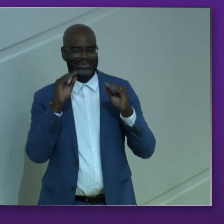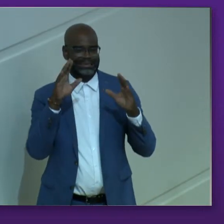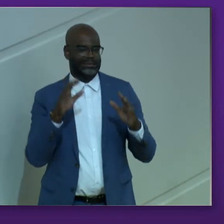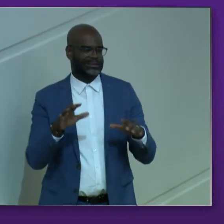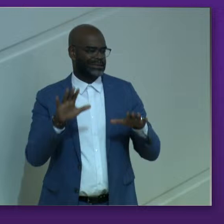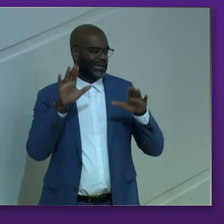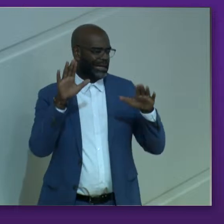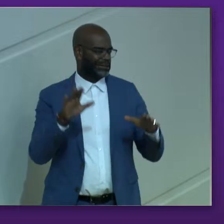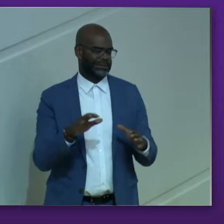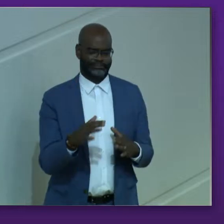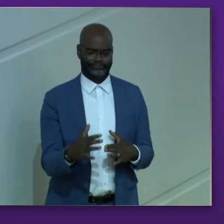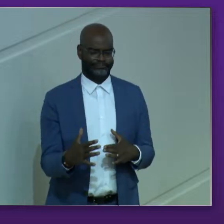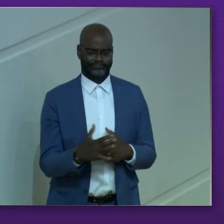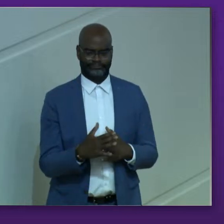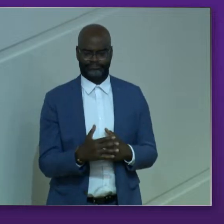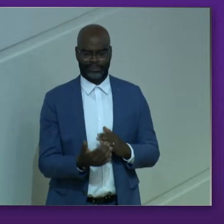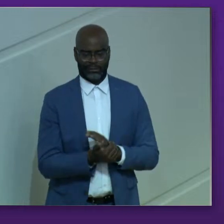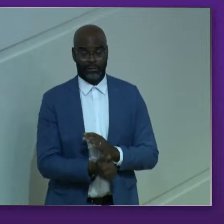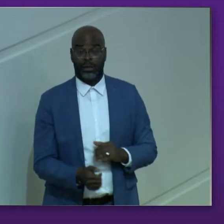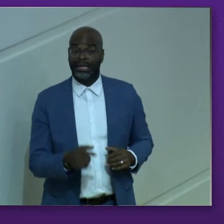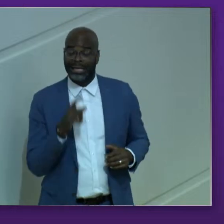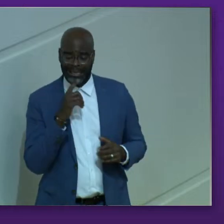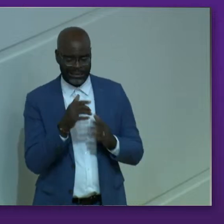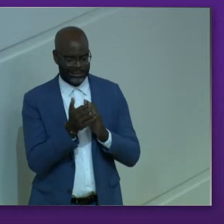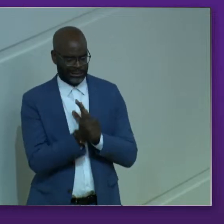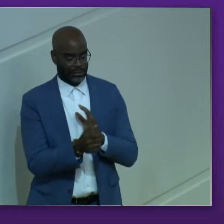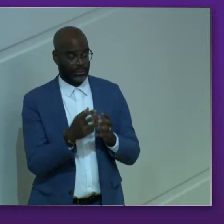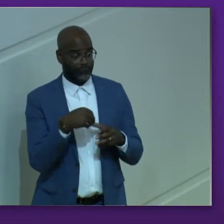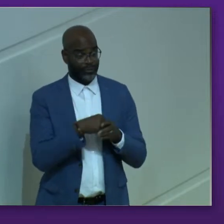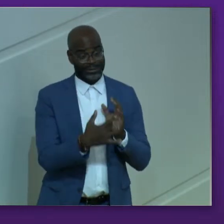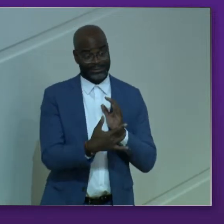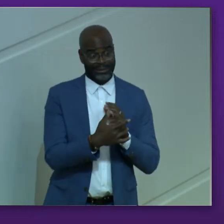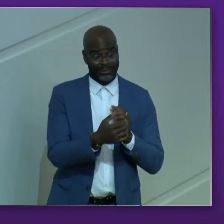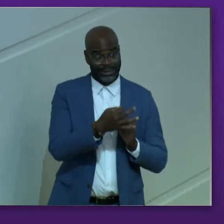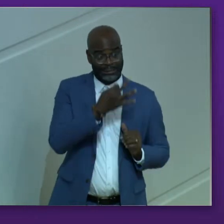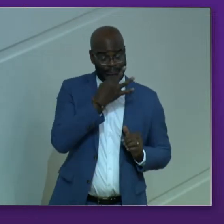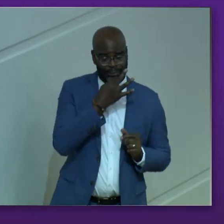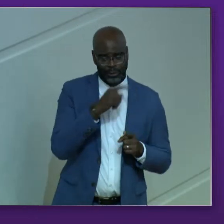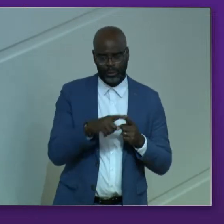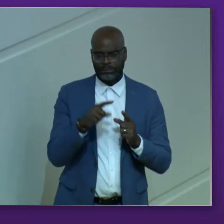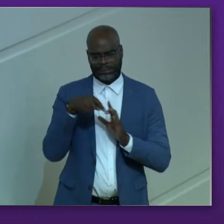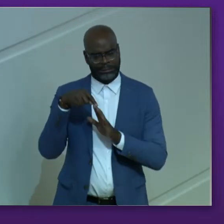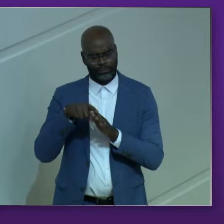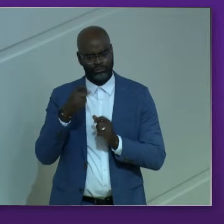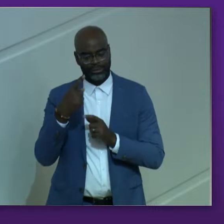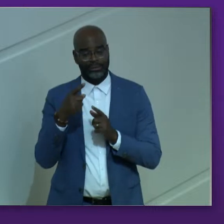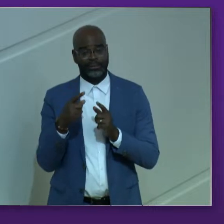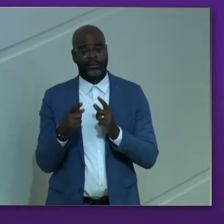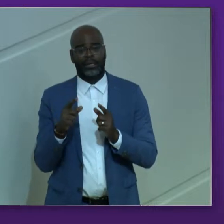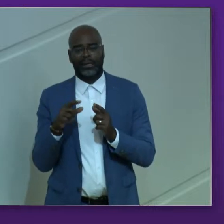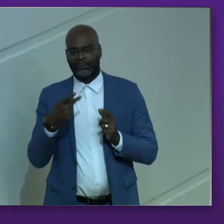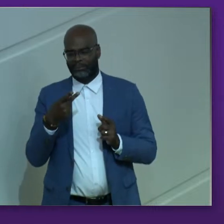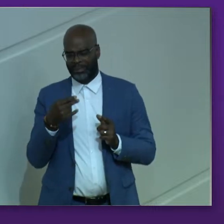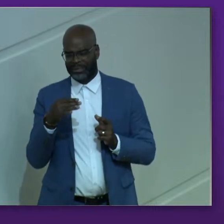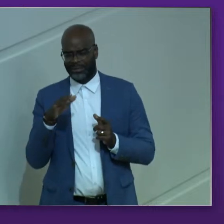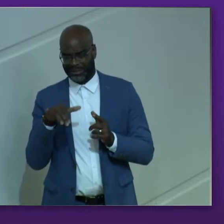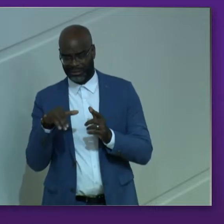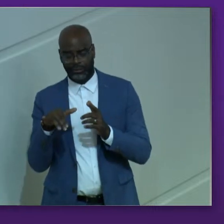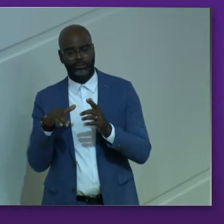DR. PAUL MILLER IS A PROFESSIONAL DEVELOPMENT DIRECTOR IN THE OFFICE OF